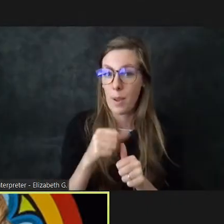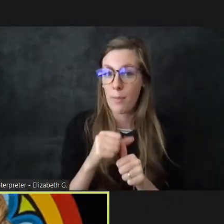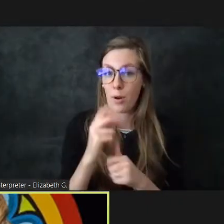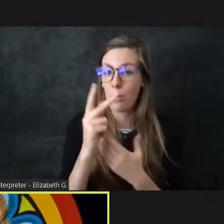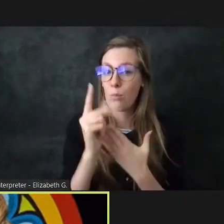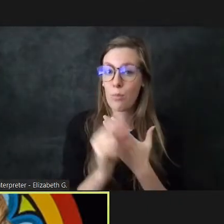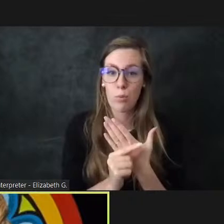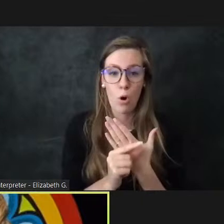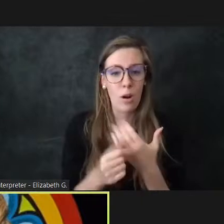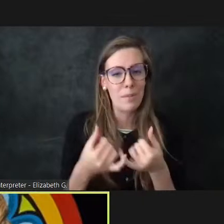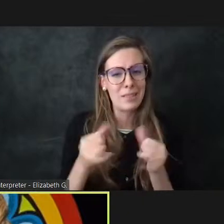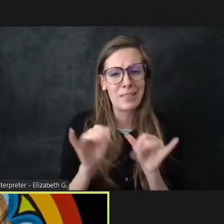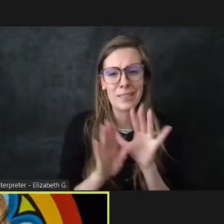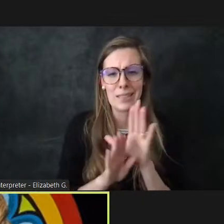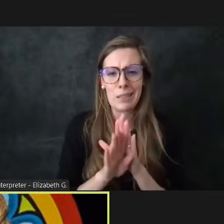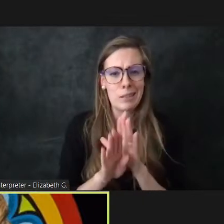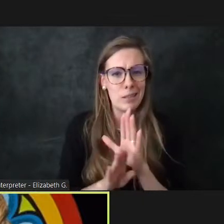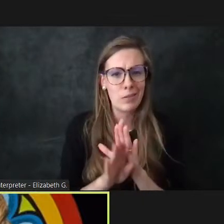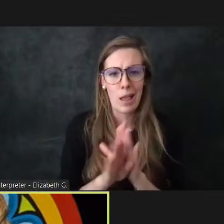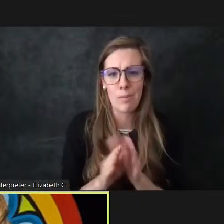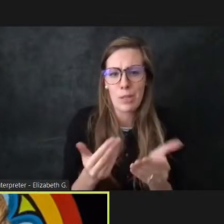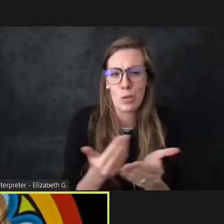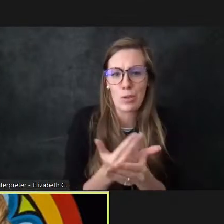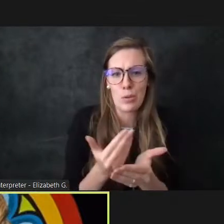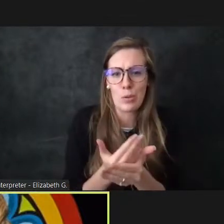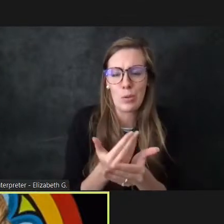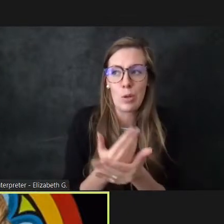still developing and it should be approved by the FDA.